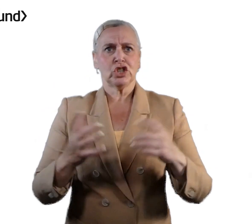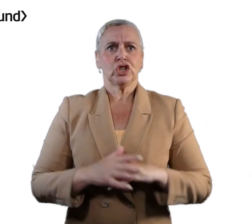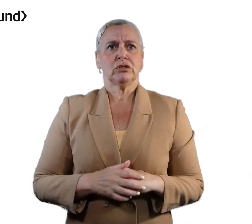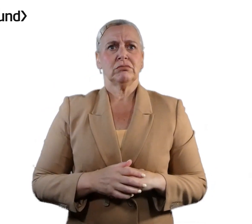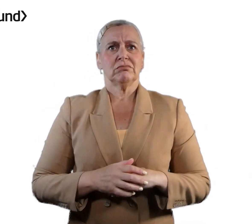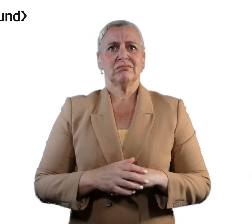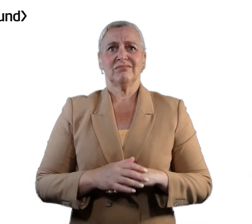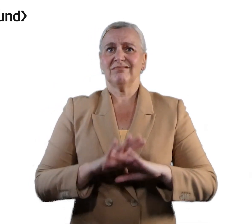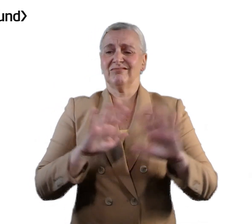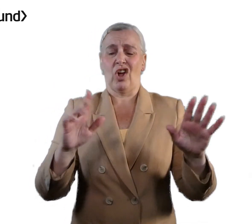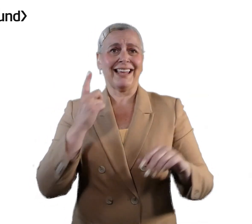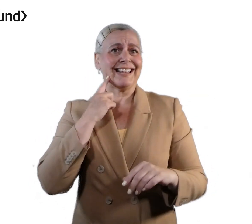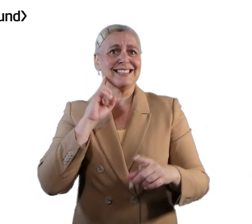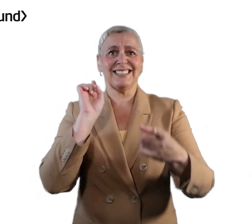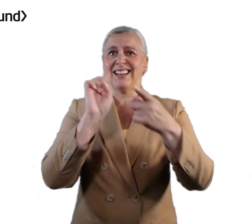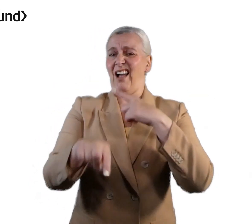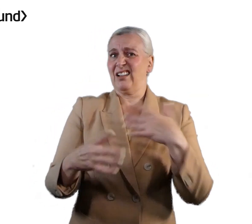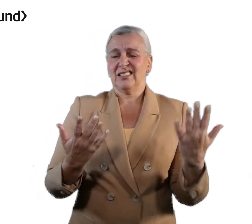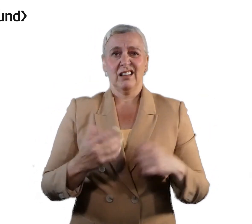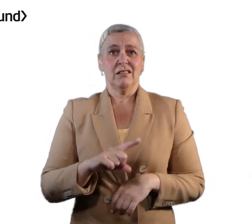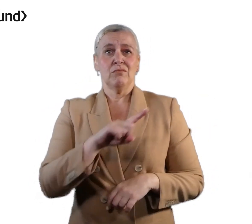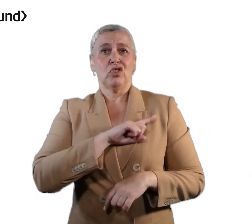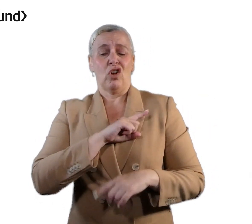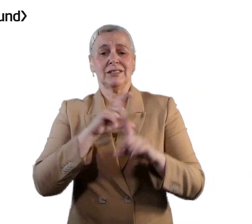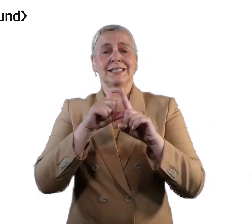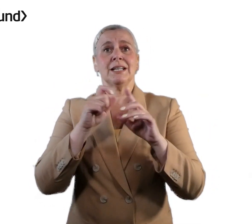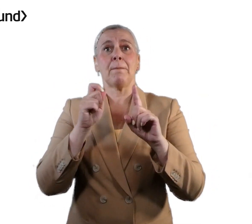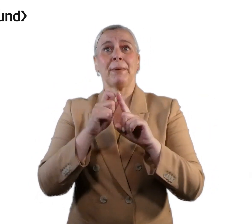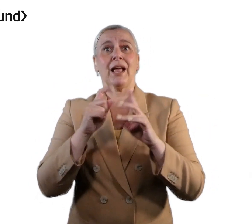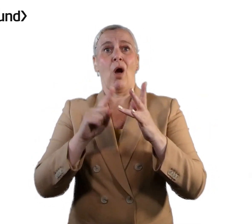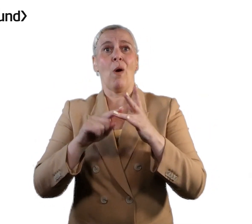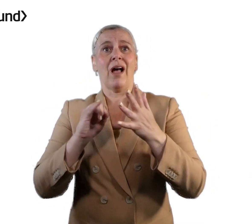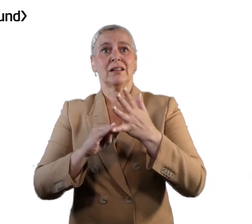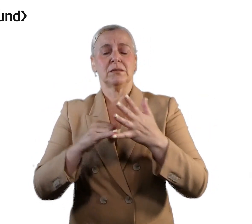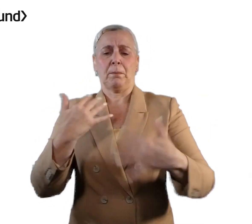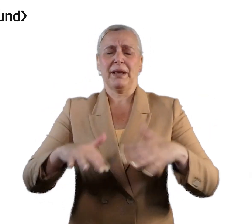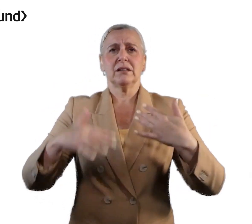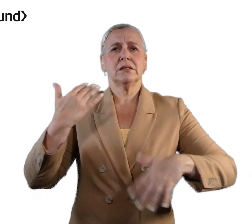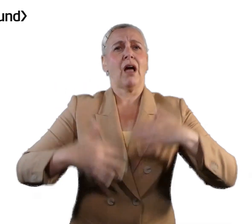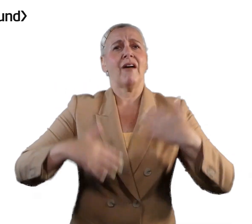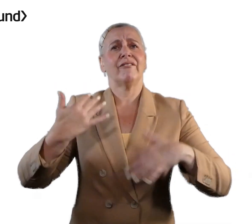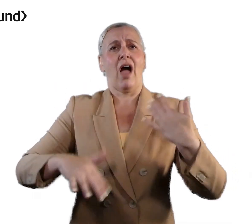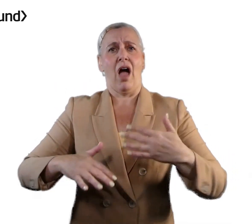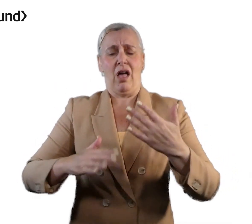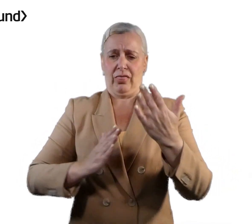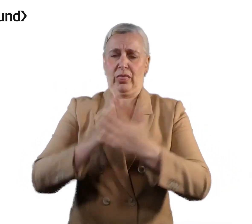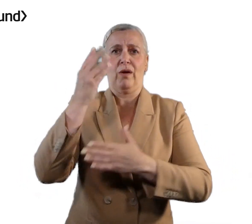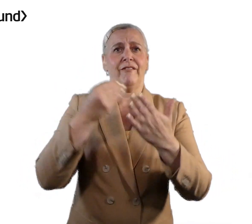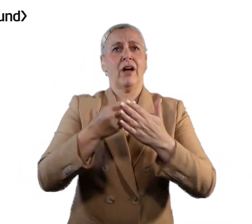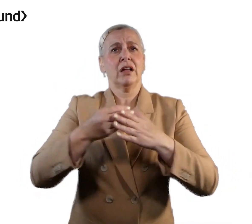There is no simple answer to this question, as DPOs find themselves battered